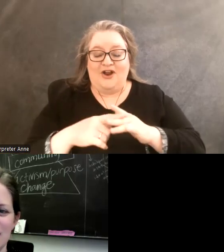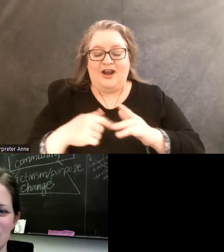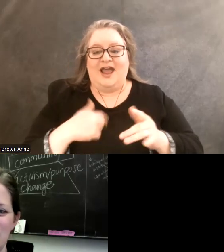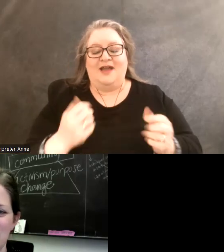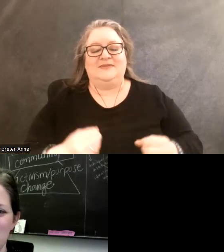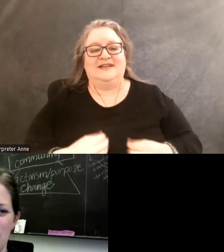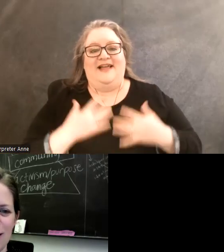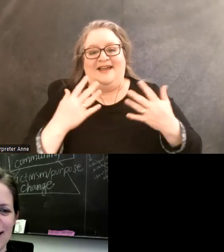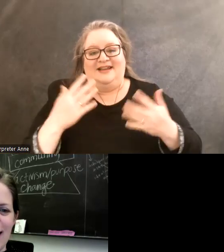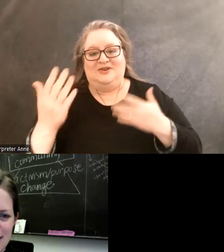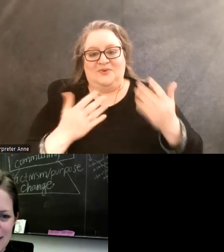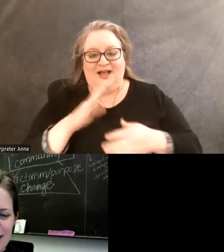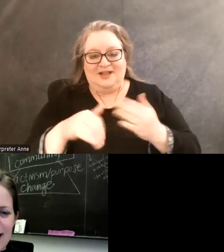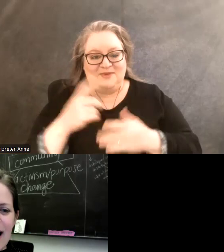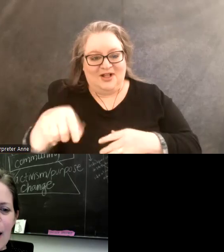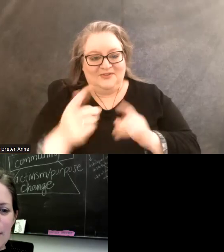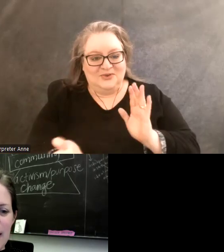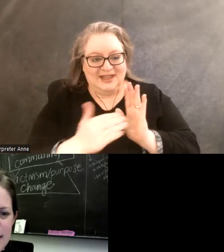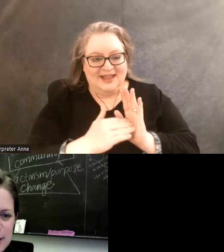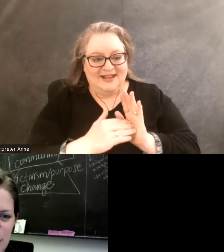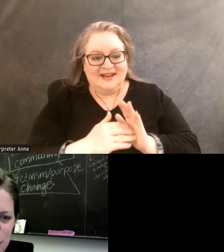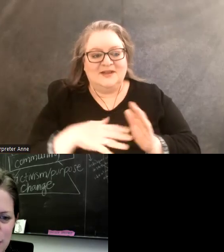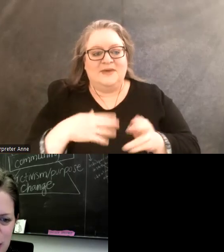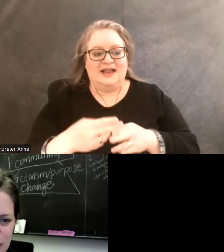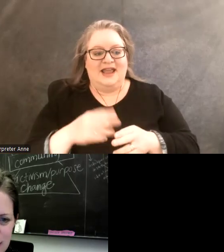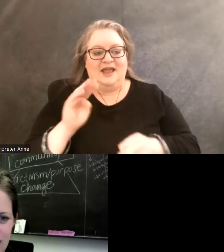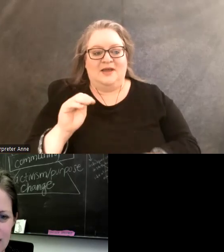to welcome you all again. My name is Margaret Fink. I use